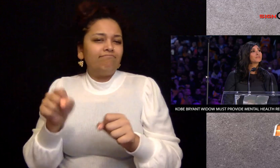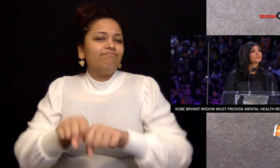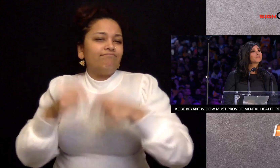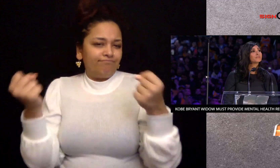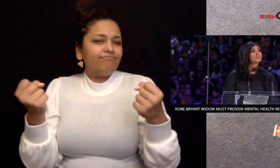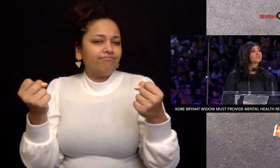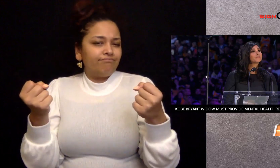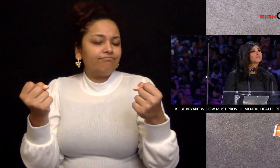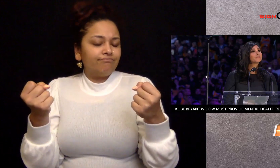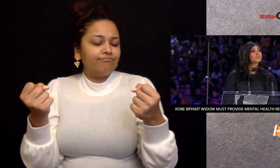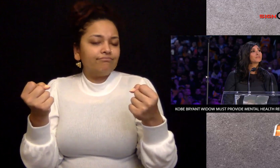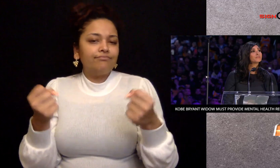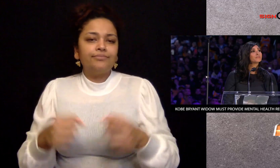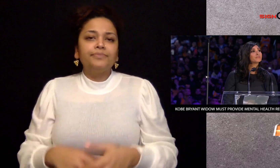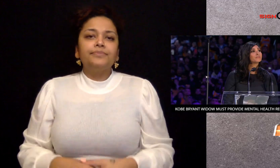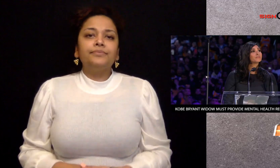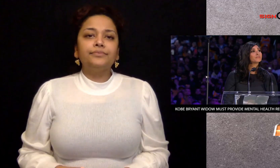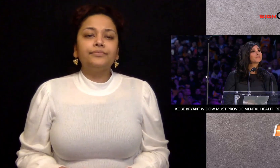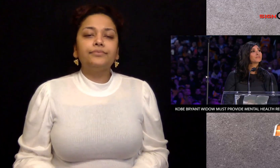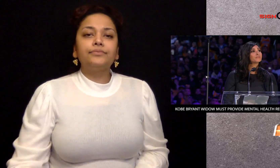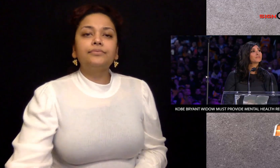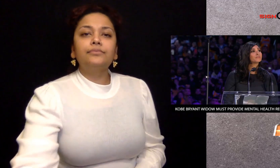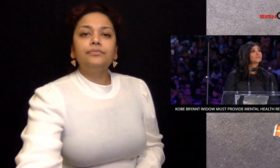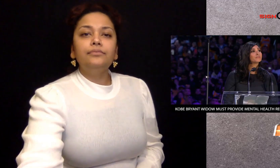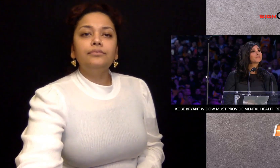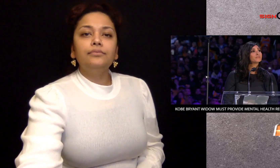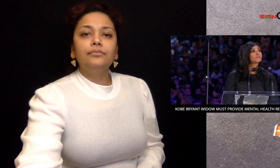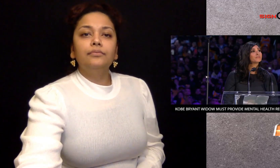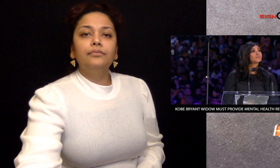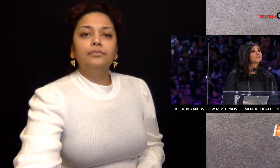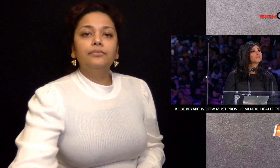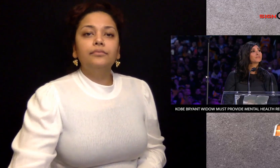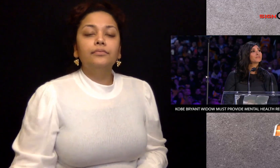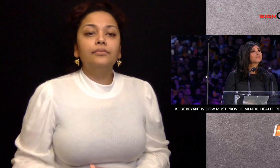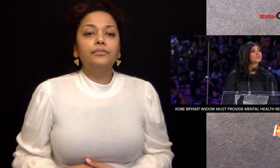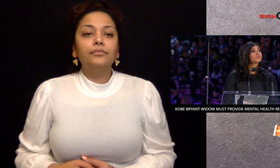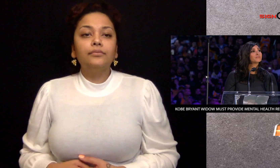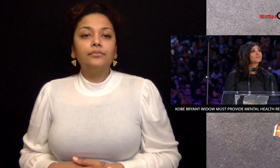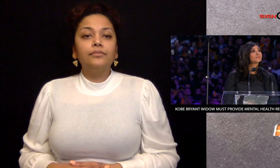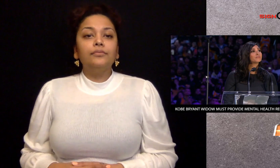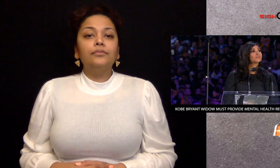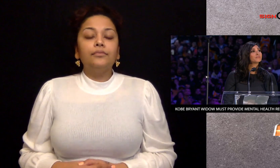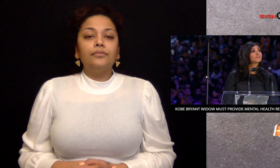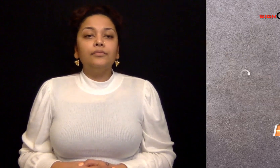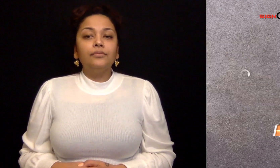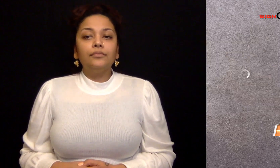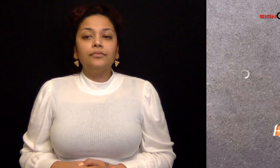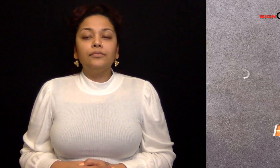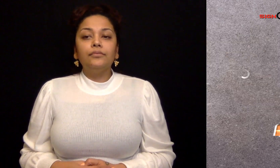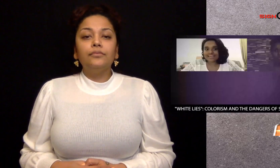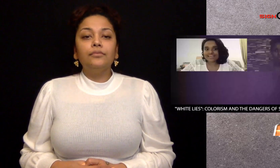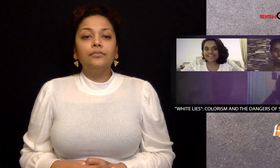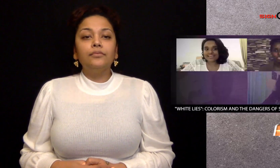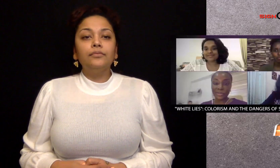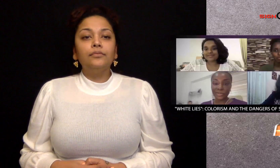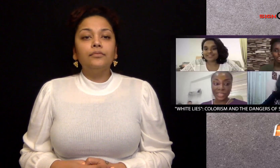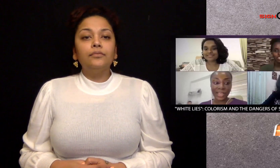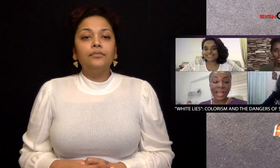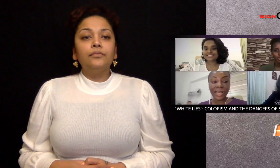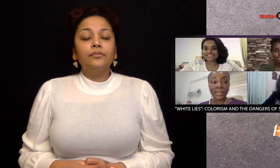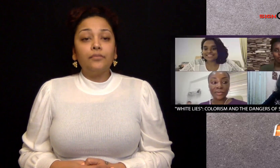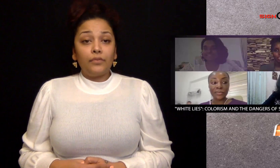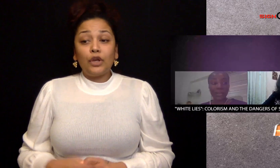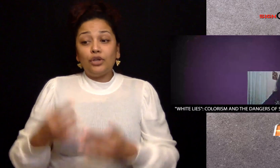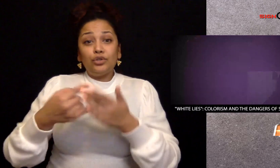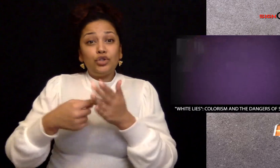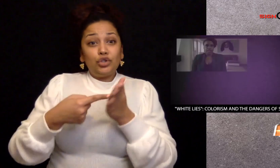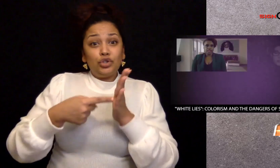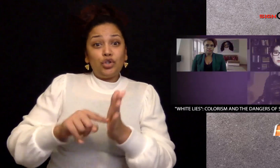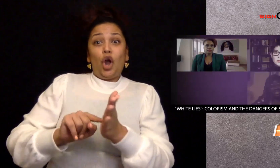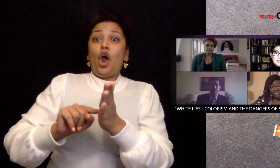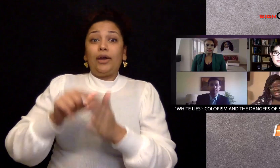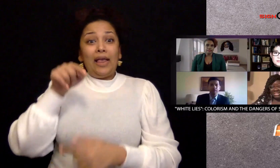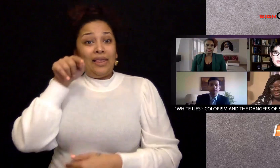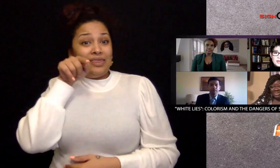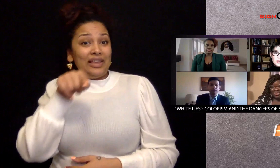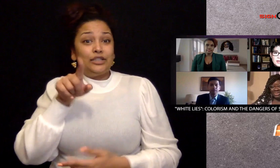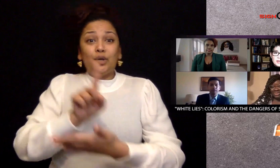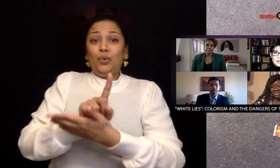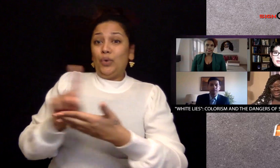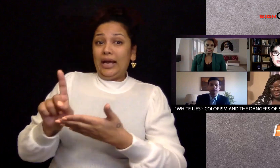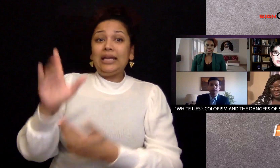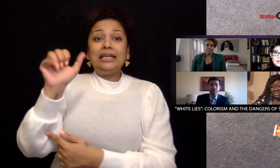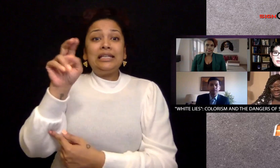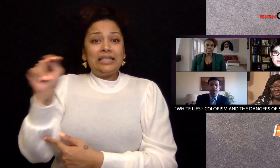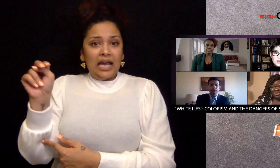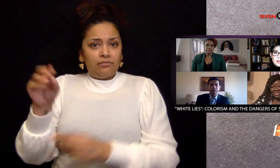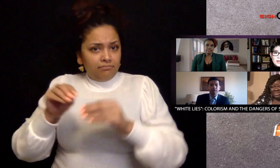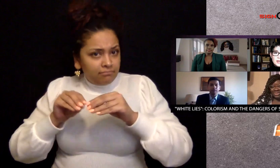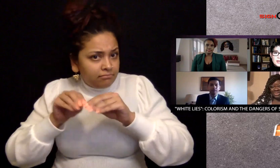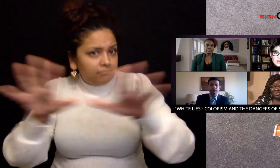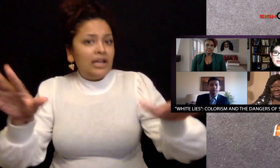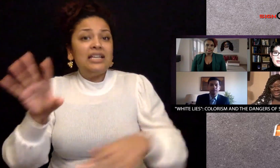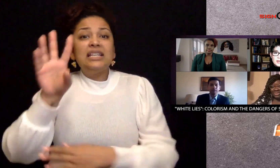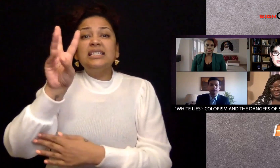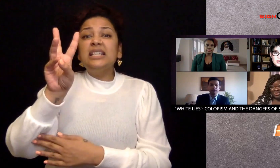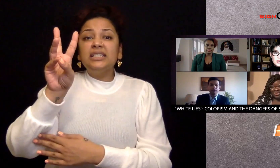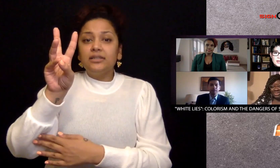a violation of her privacy